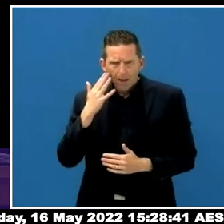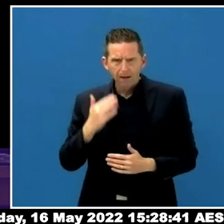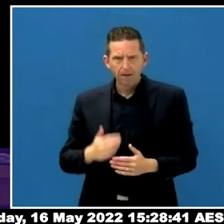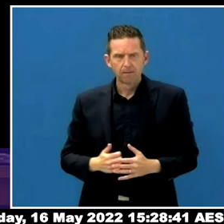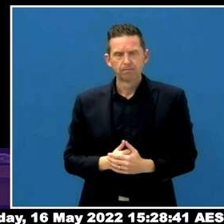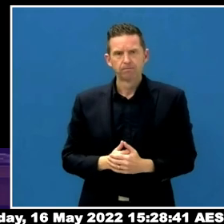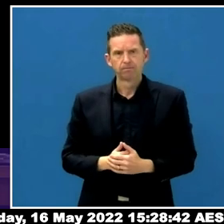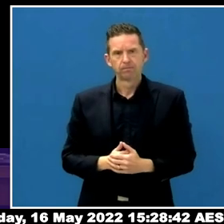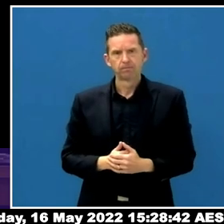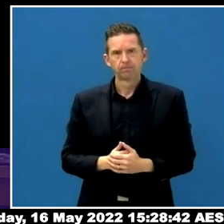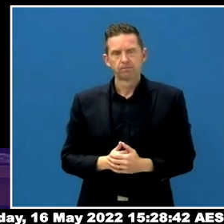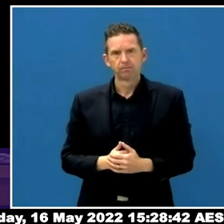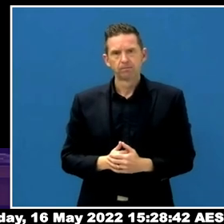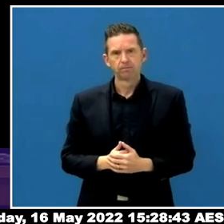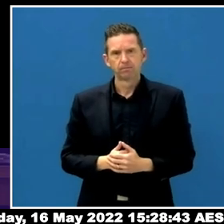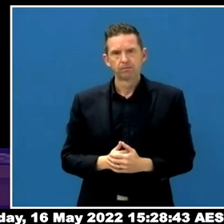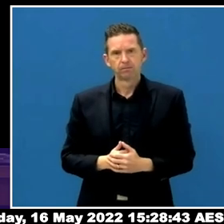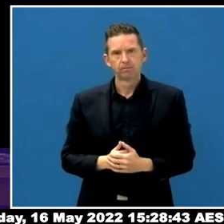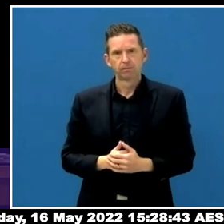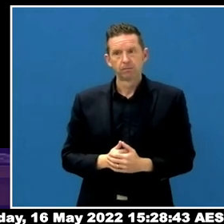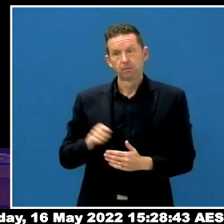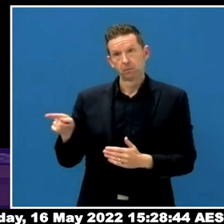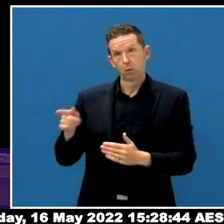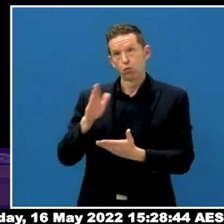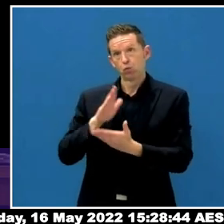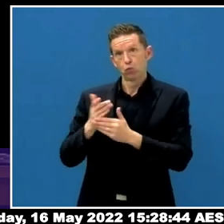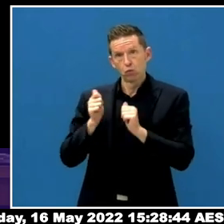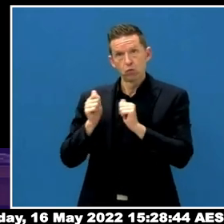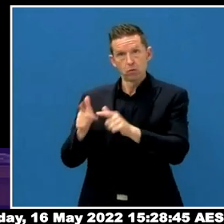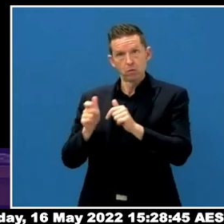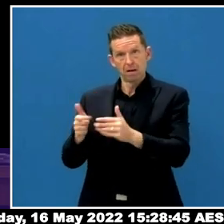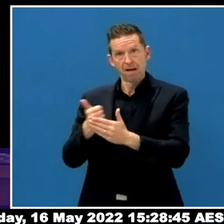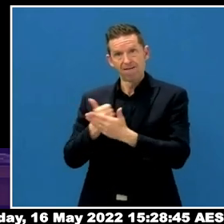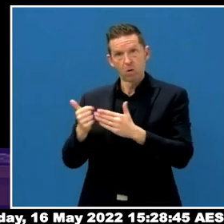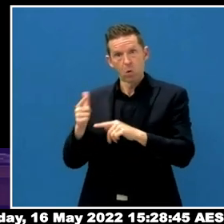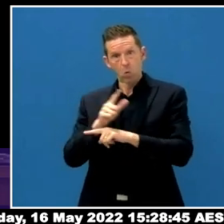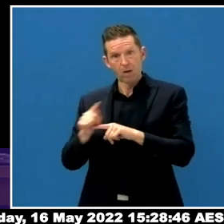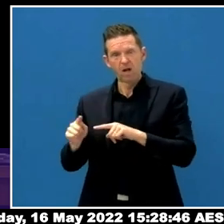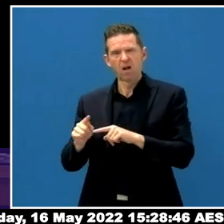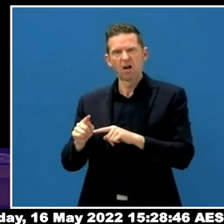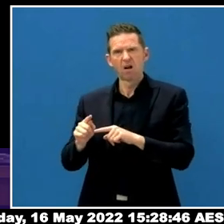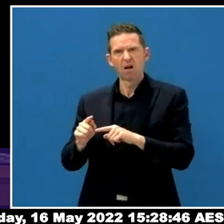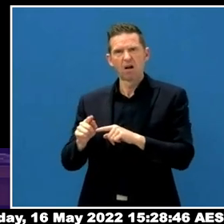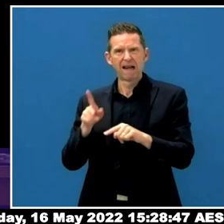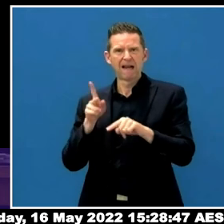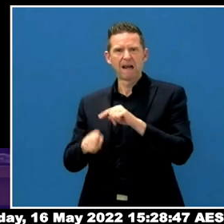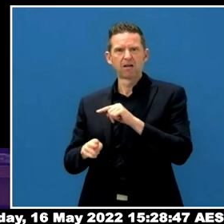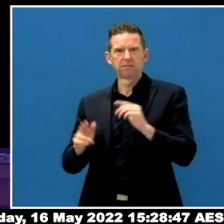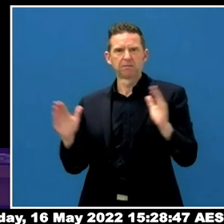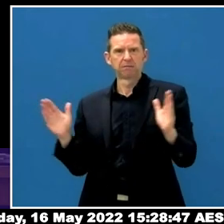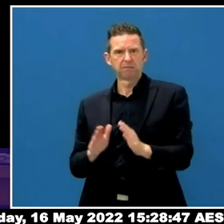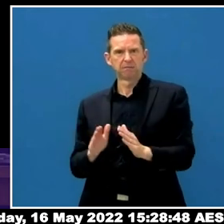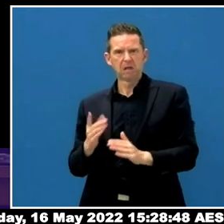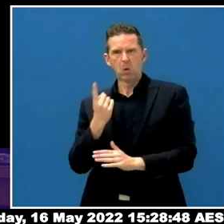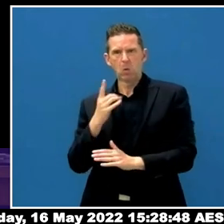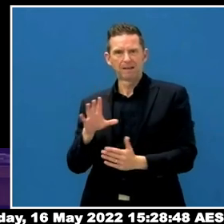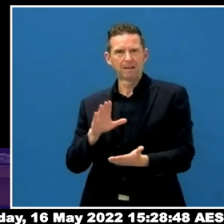going every week to maybe going once a month, and then later on when I knew that we weren't going to get his plan topped up before -